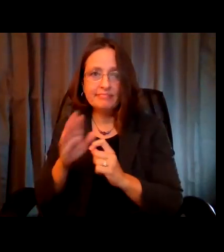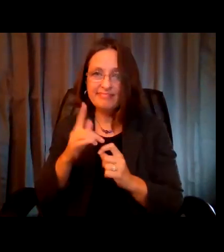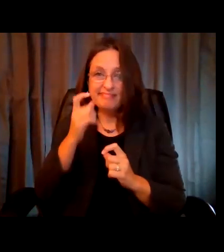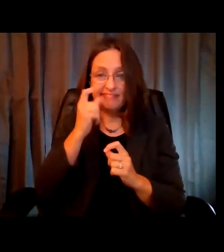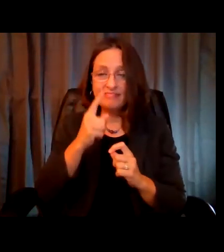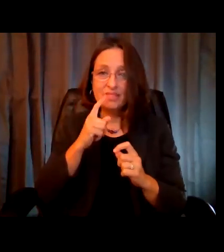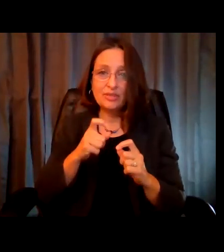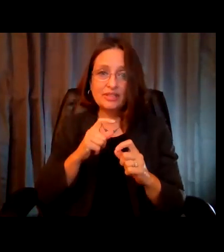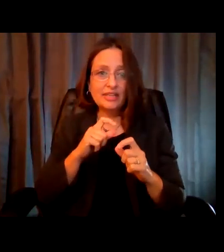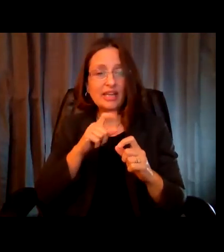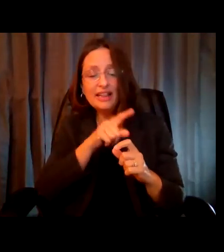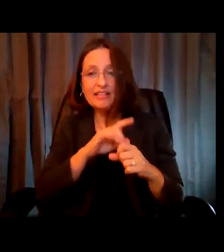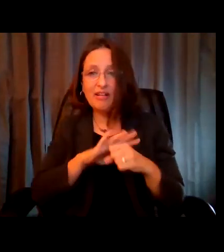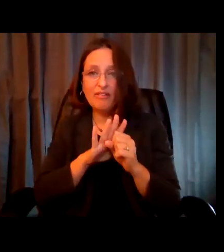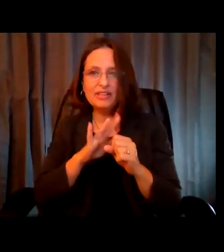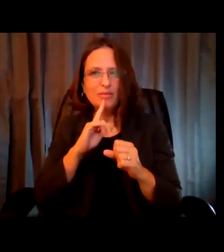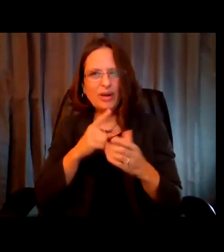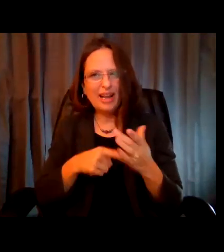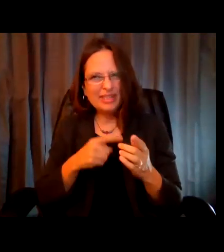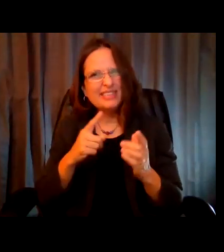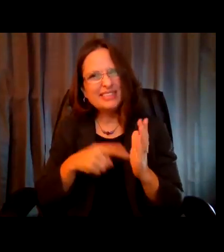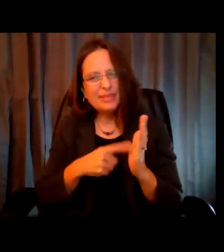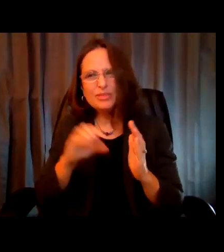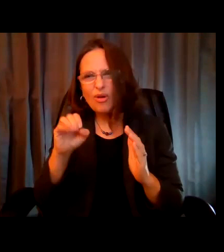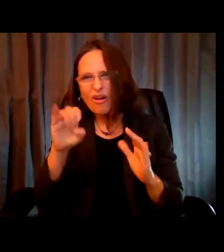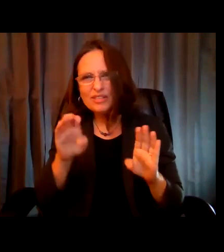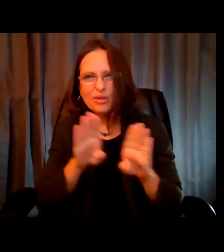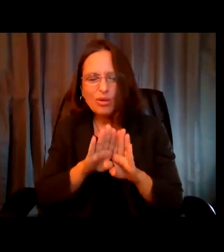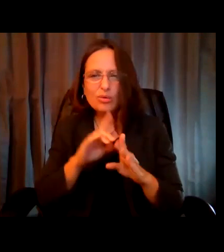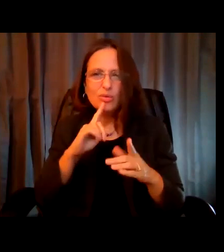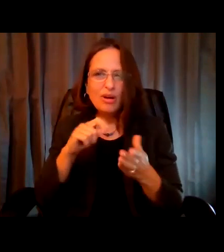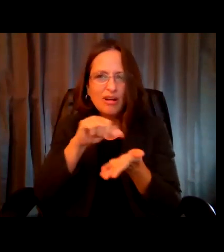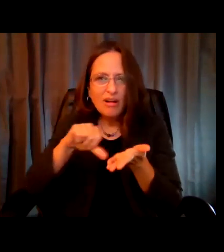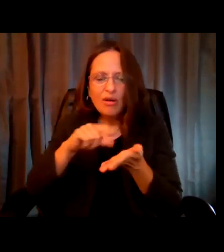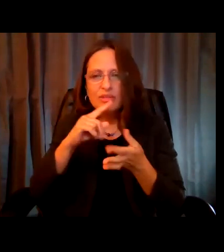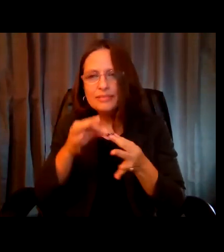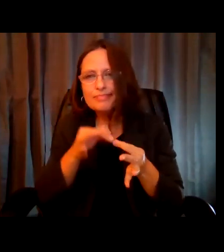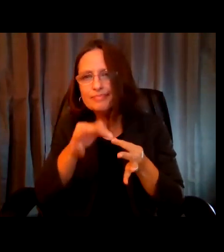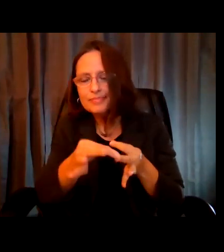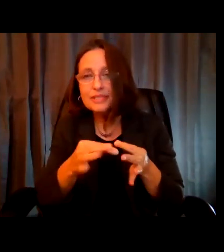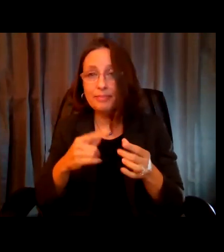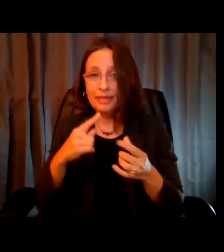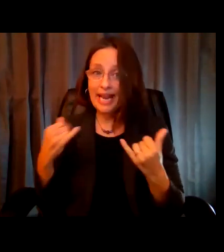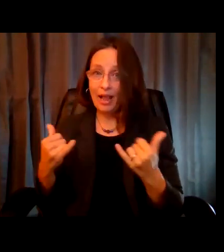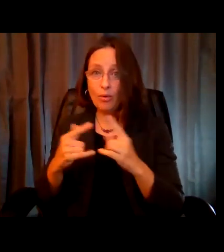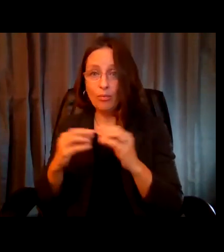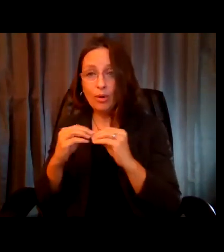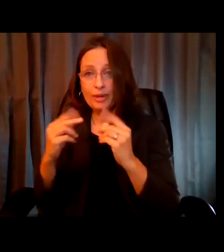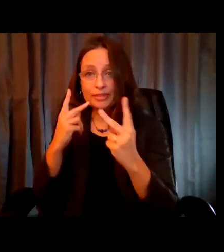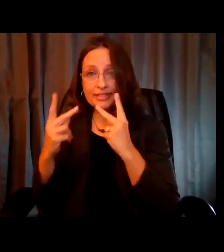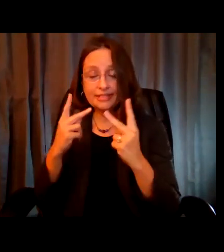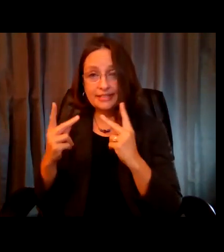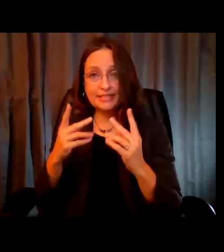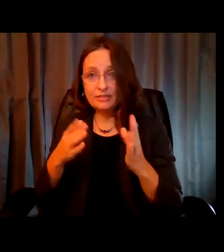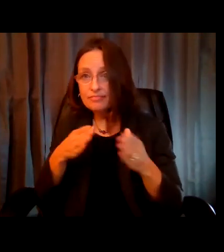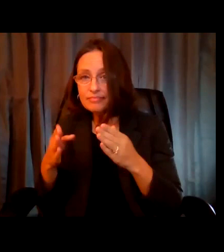in the same time. A lot of practices and hospitals are facing financial difficulties, some related